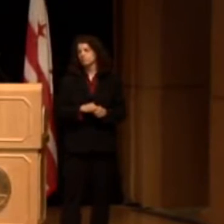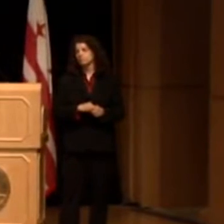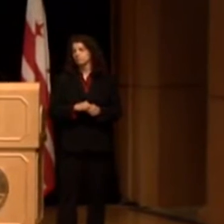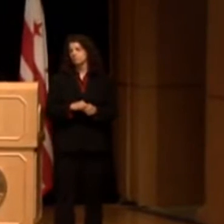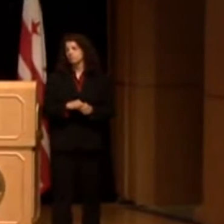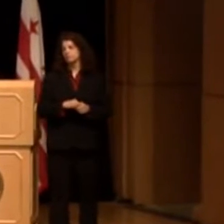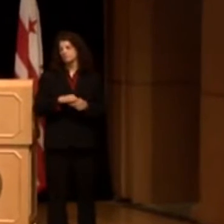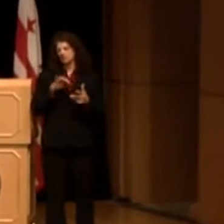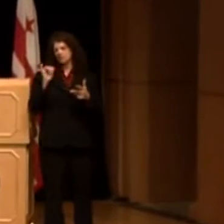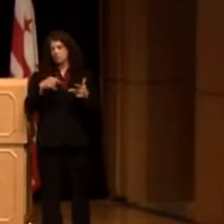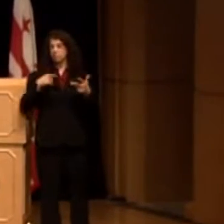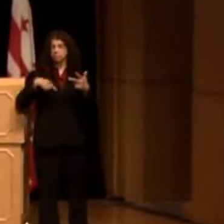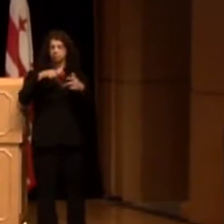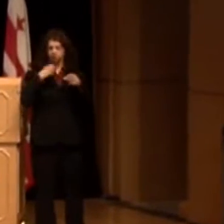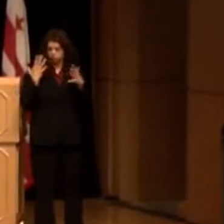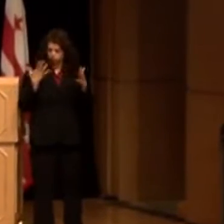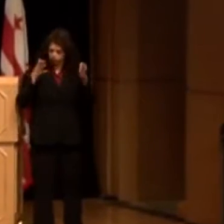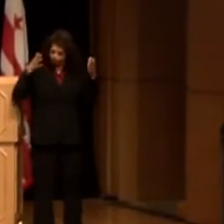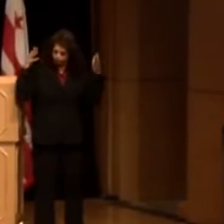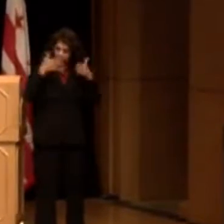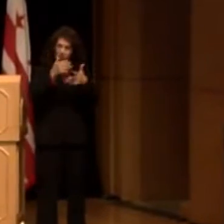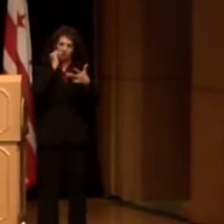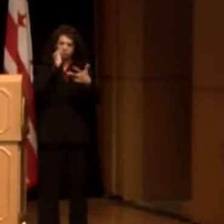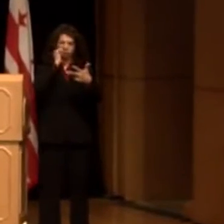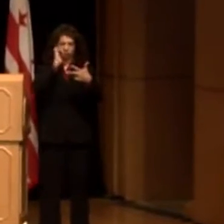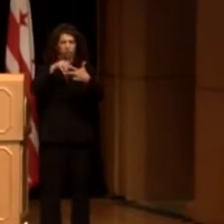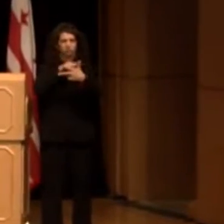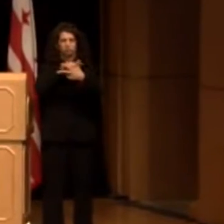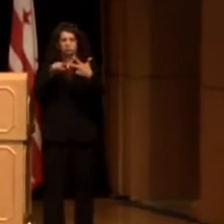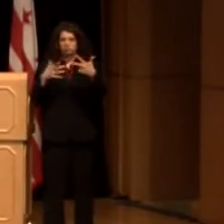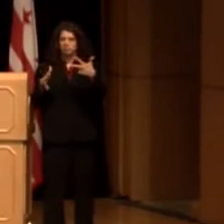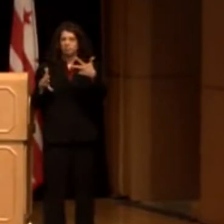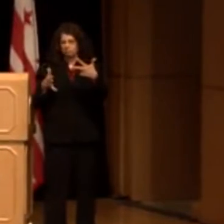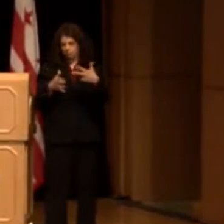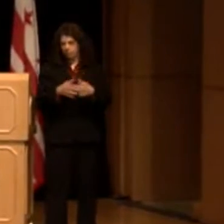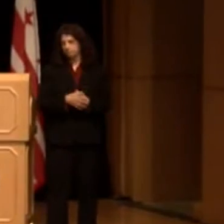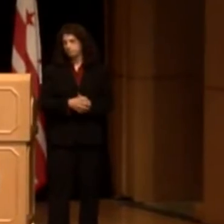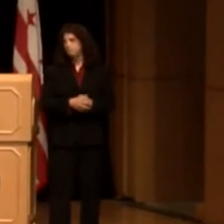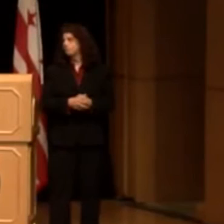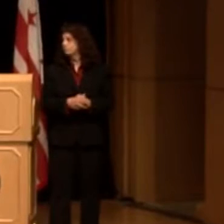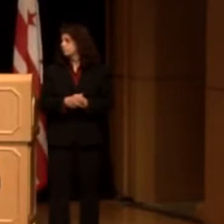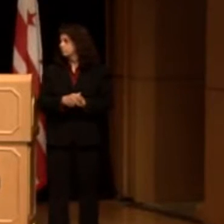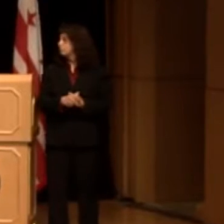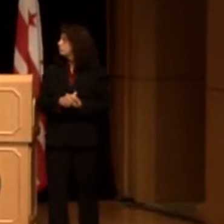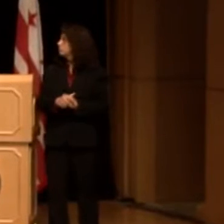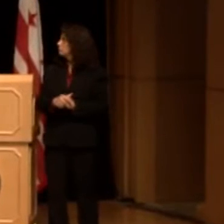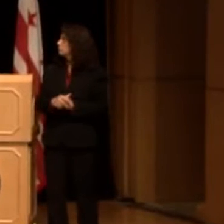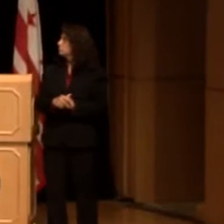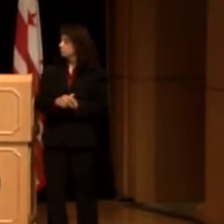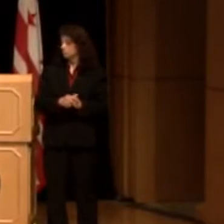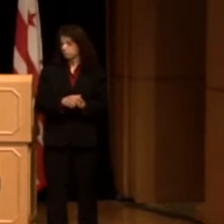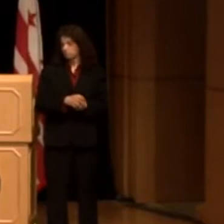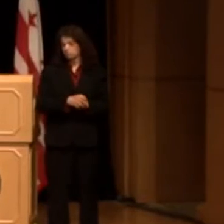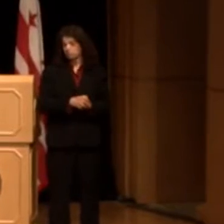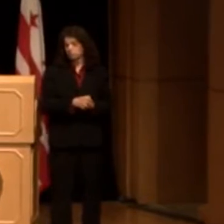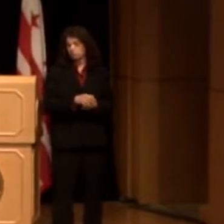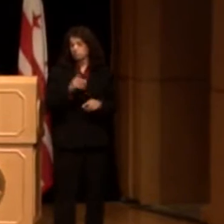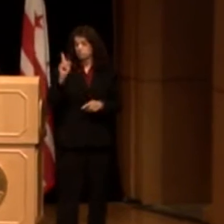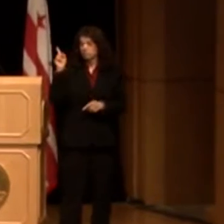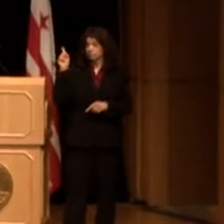NOT TWO AND HOPEFULLY ALL THREE OF THOSE OPPORTUNITIES. DOING SOMETHING LIKE THIS EVENT LIKE MARCH MADNESS IS A GREAT